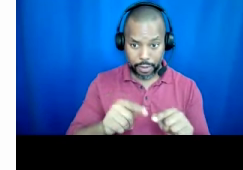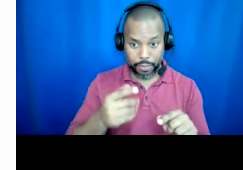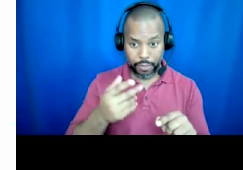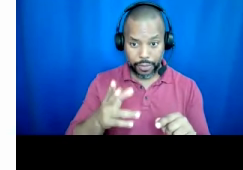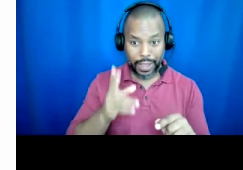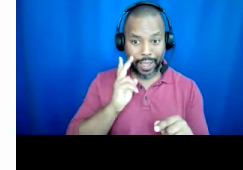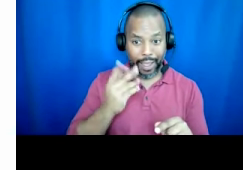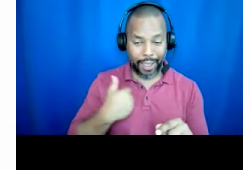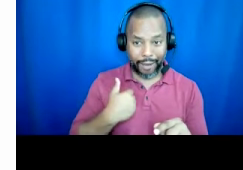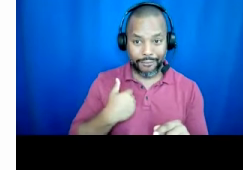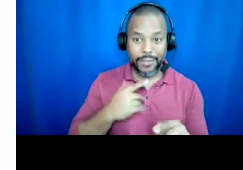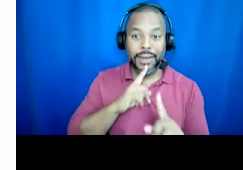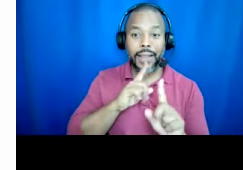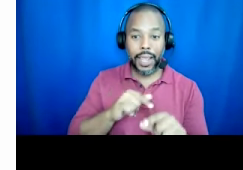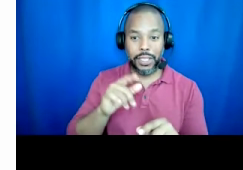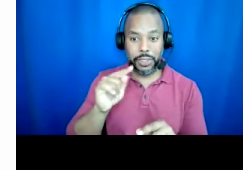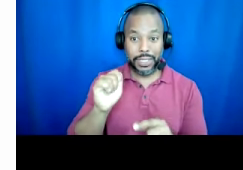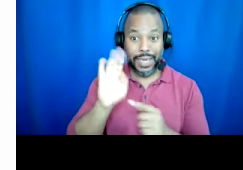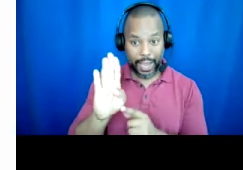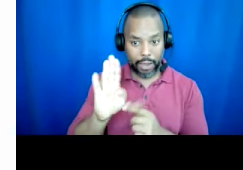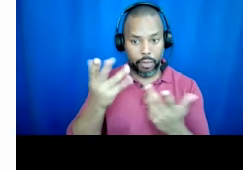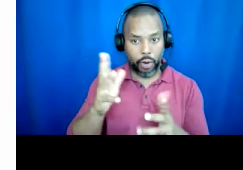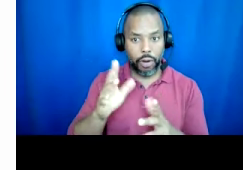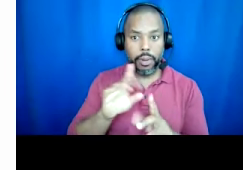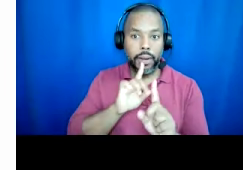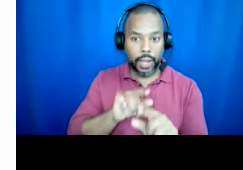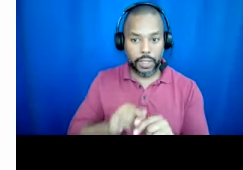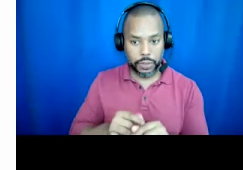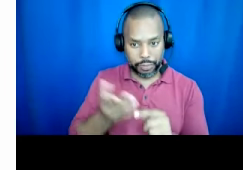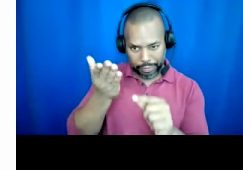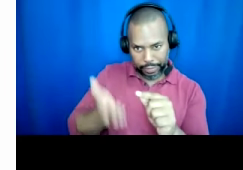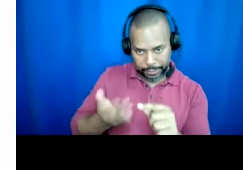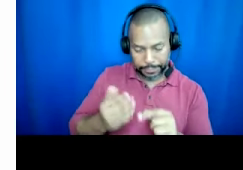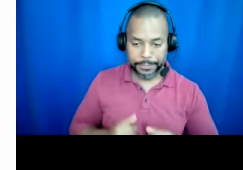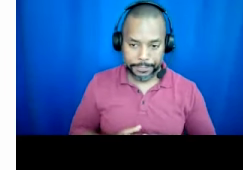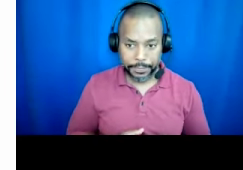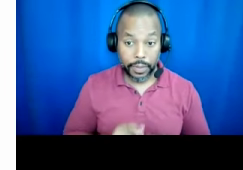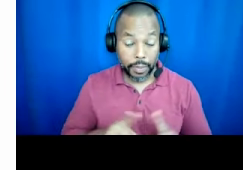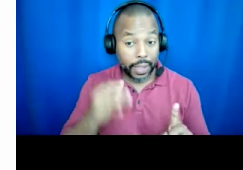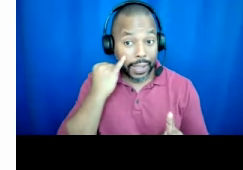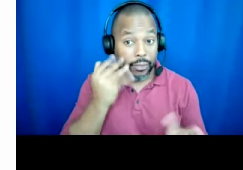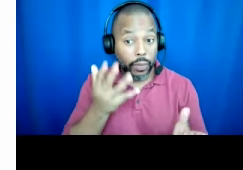So some of those questions have been picked up along the way and answered. But if you want to turn your attention there,